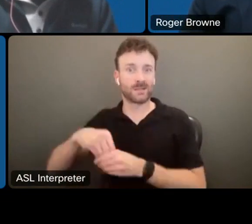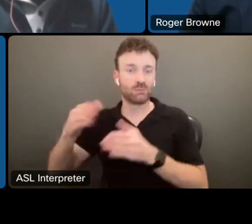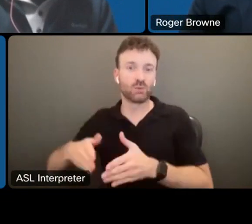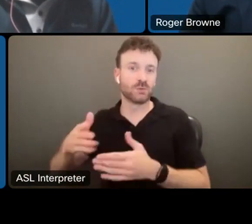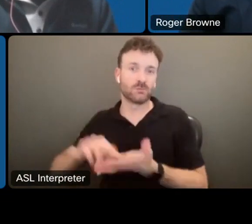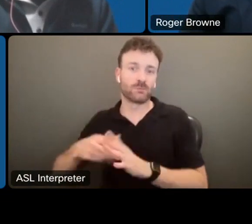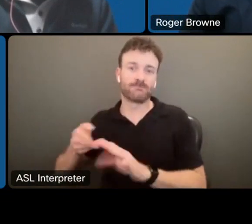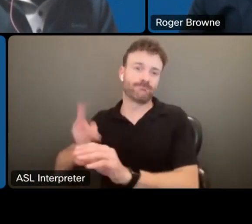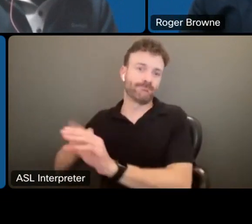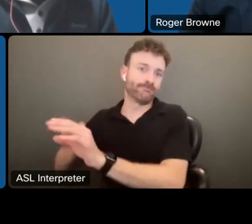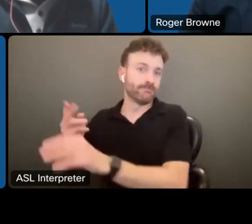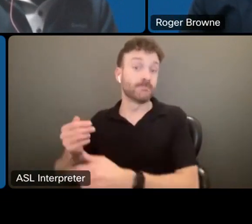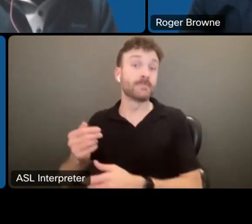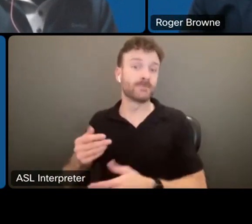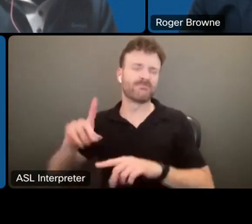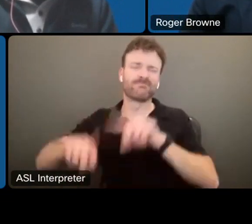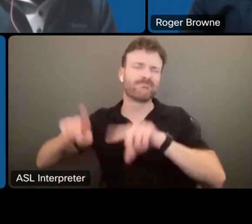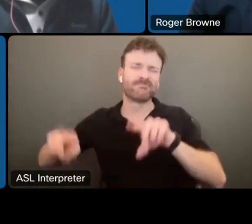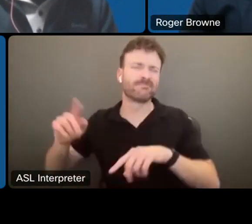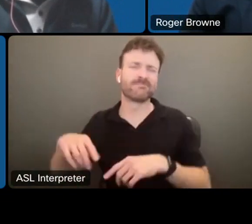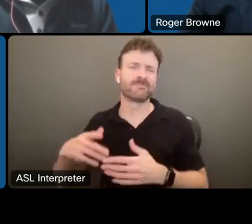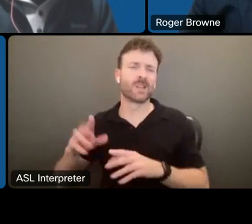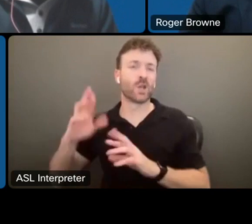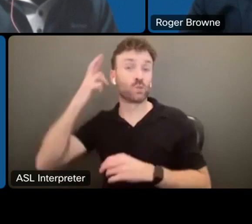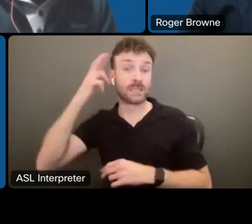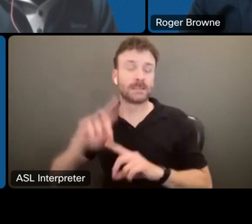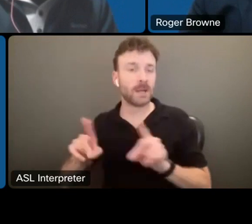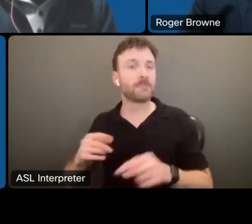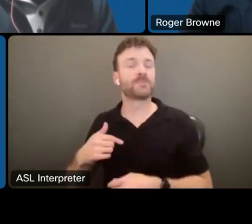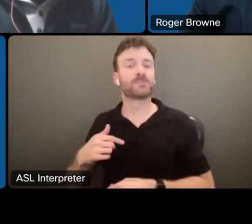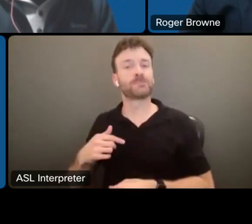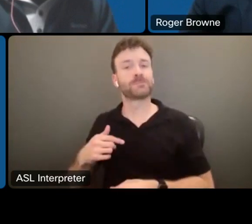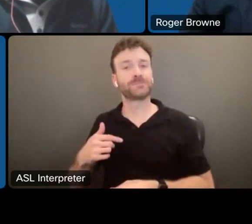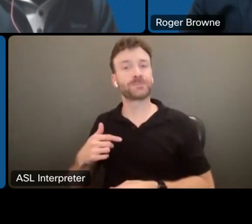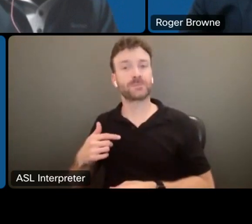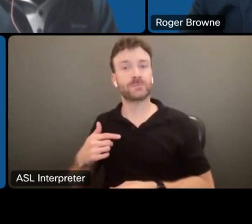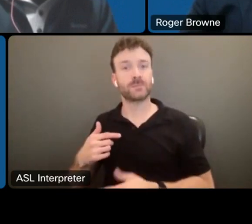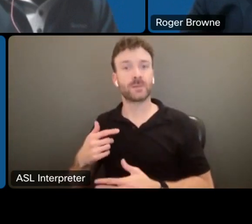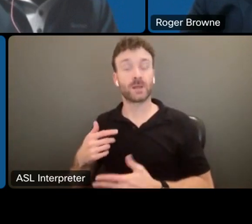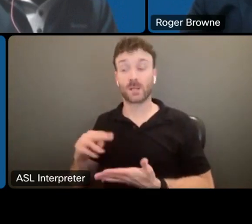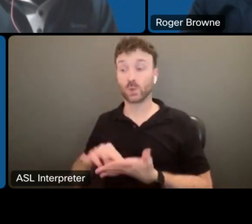Variety of different reasons. But either way we caught ourselves in a bit of a situation whereby from a resource point